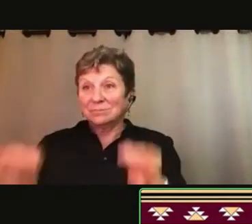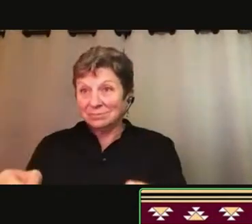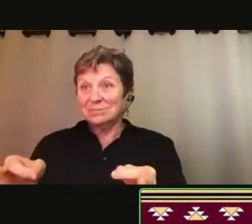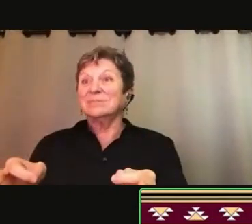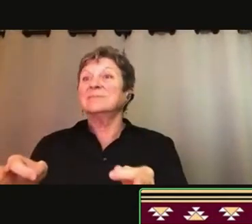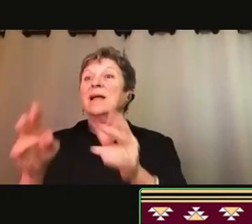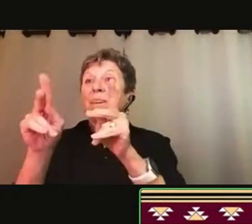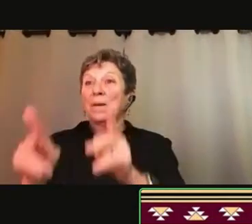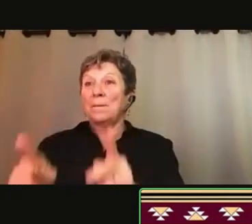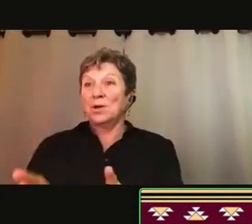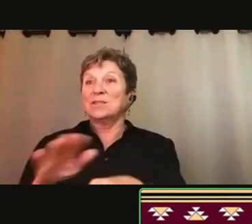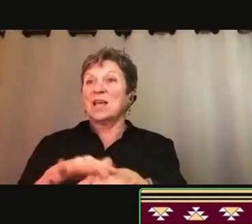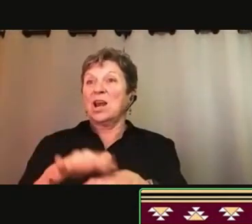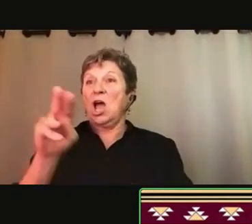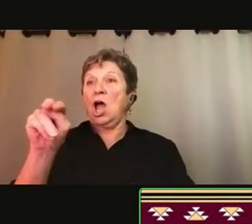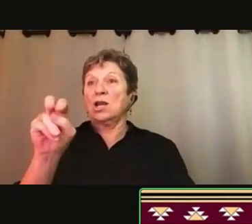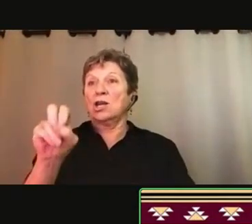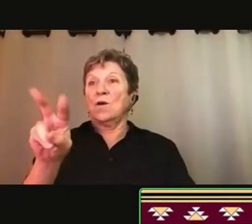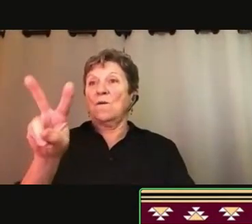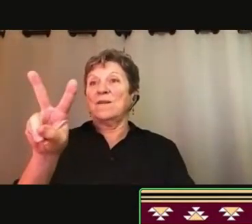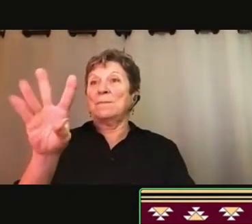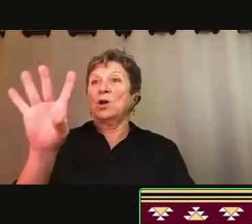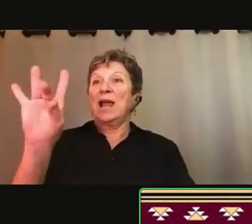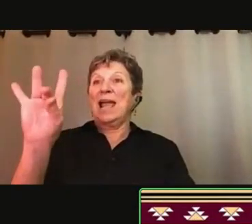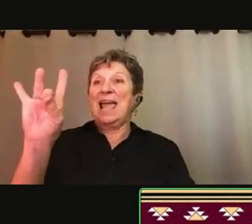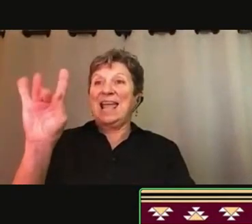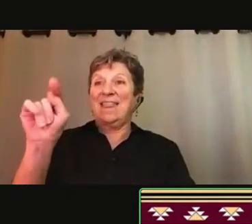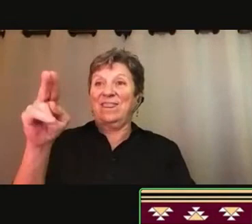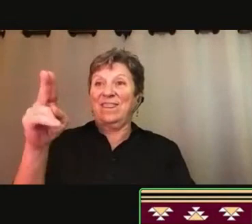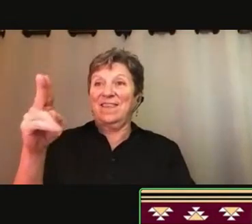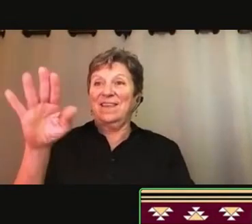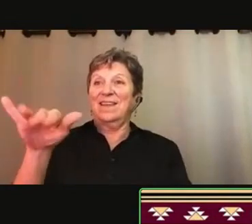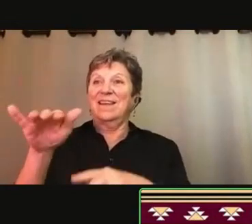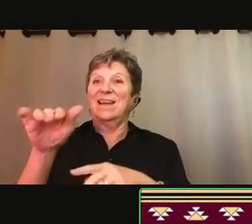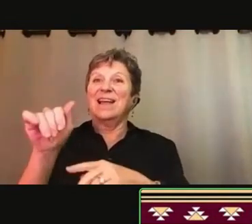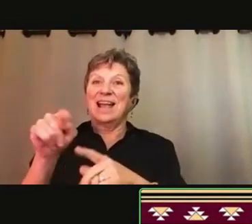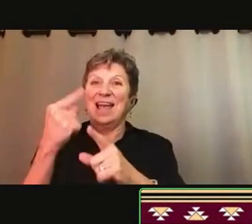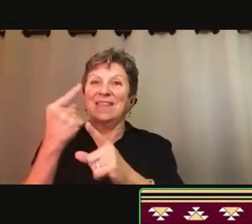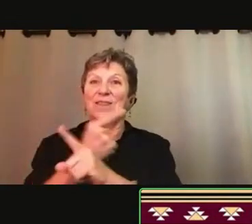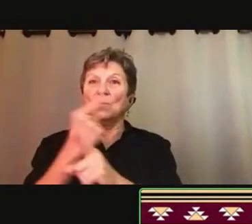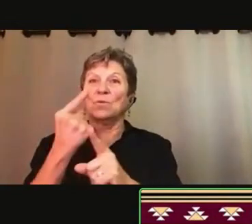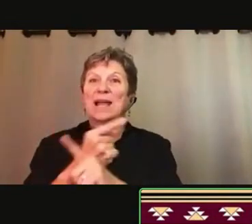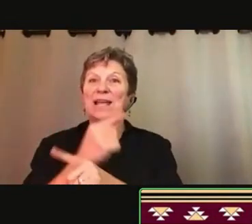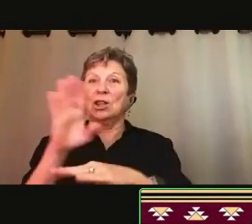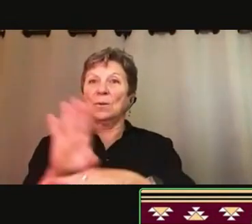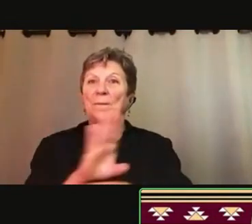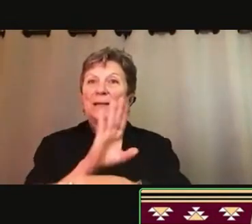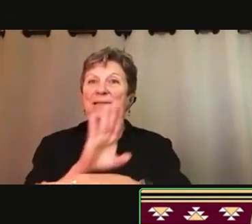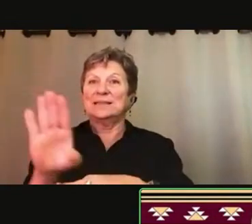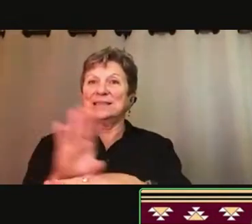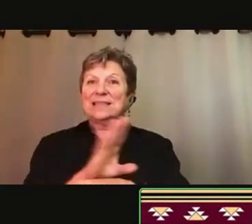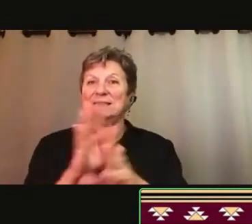BE THAT WE WILL WORK TOWARDS